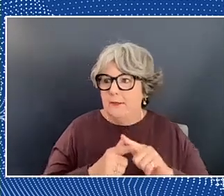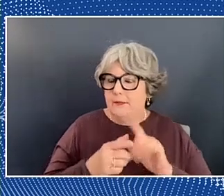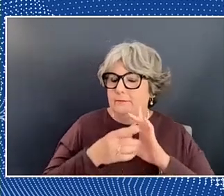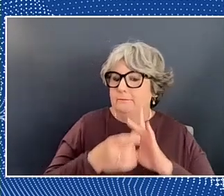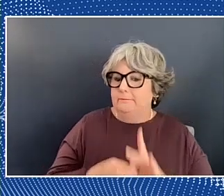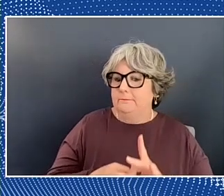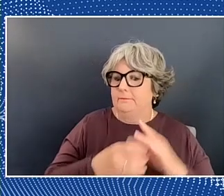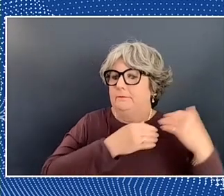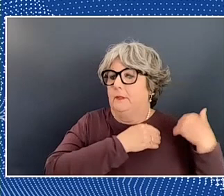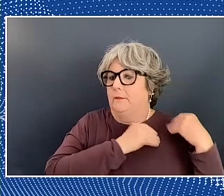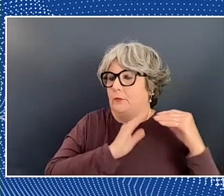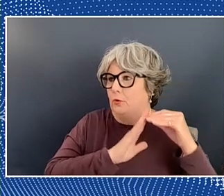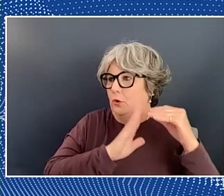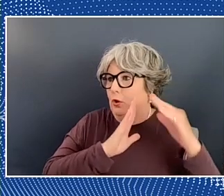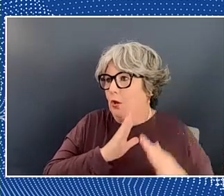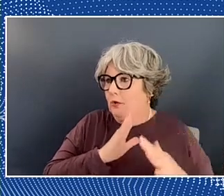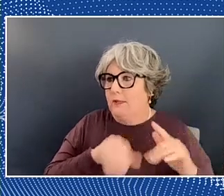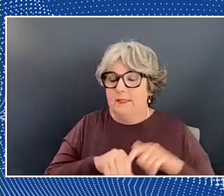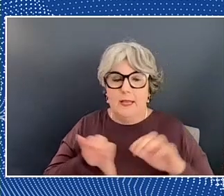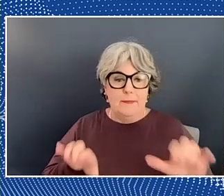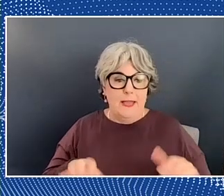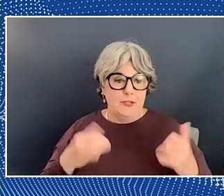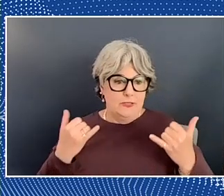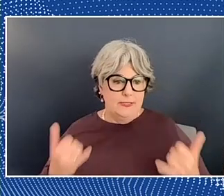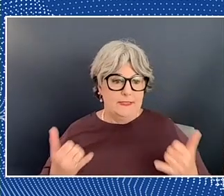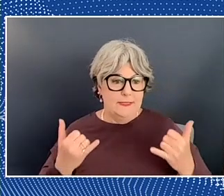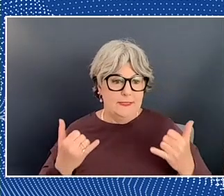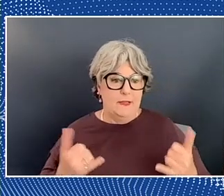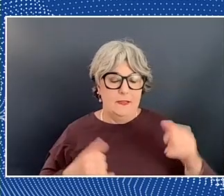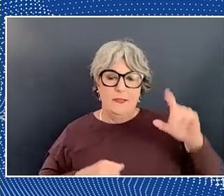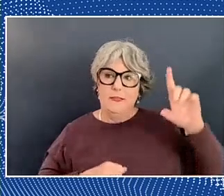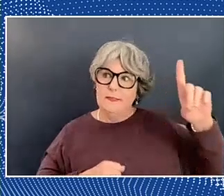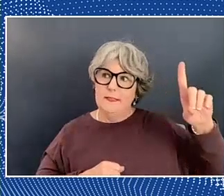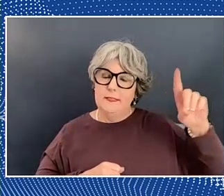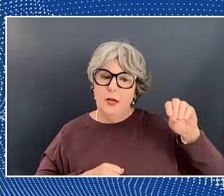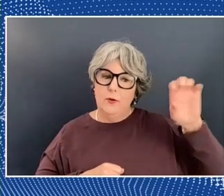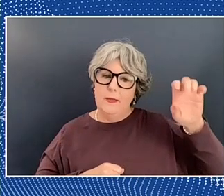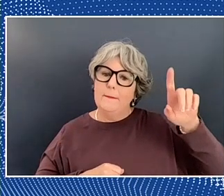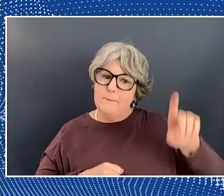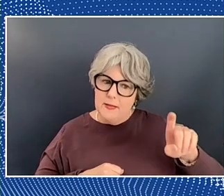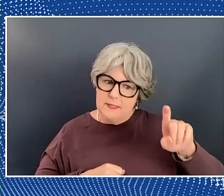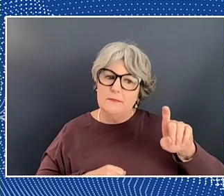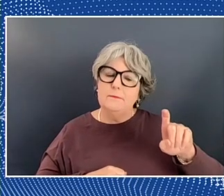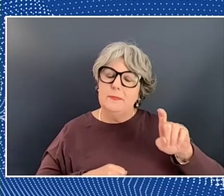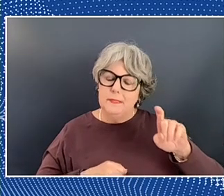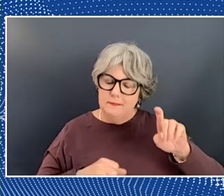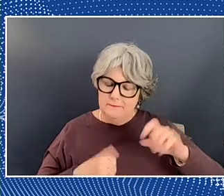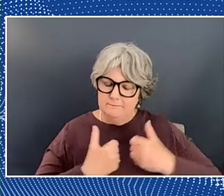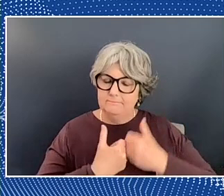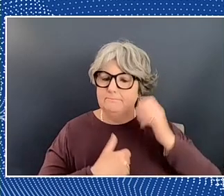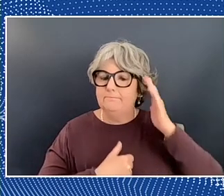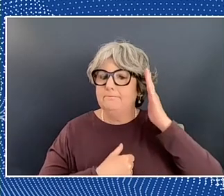and the time for action is now, and the Department of Education must lead the charge in fighting for the future of student borrowers across the nation.